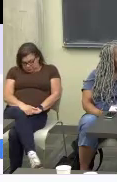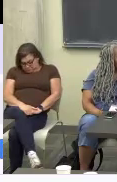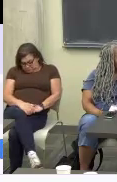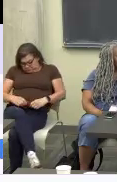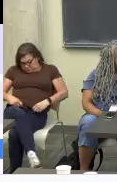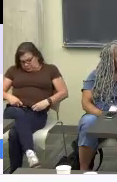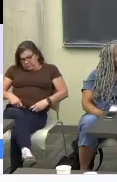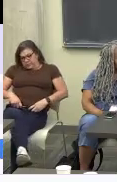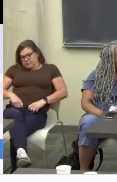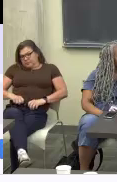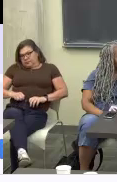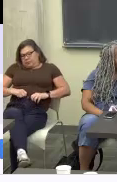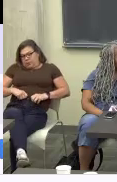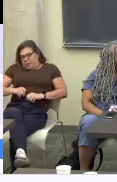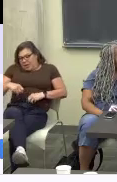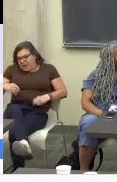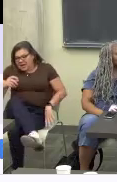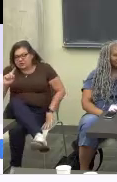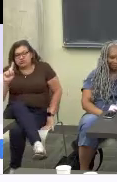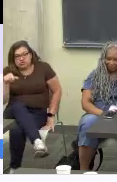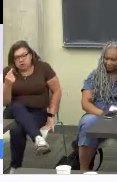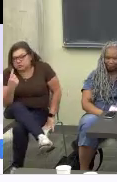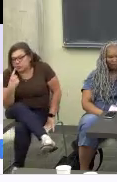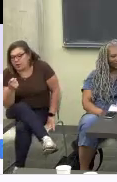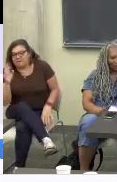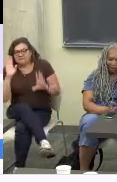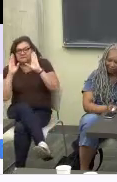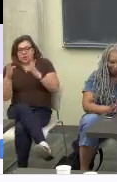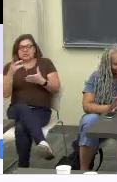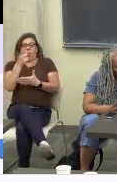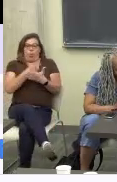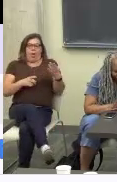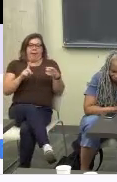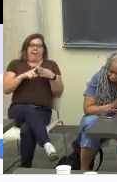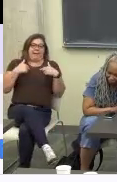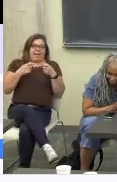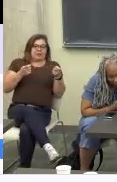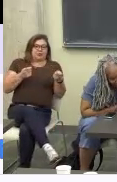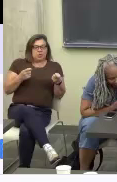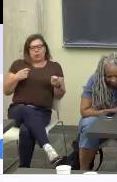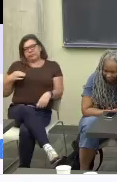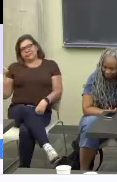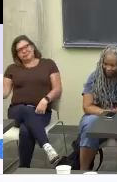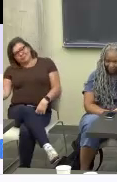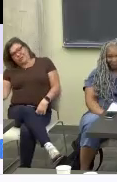only want to focus on what I can control. Preach on it. And so I think that's why